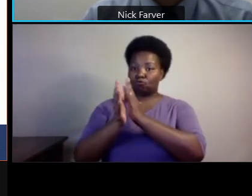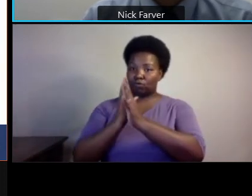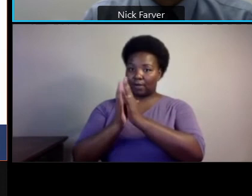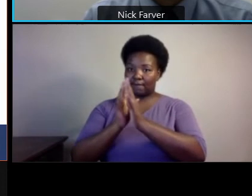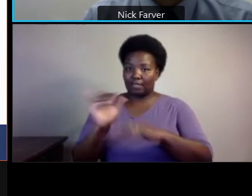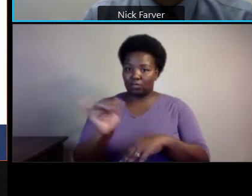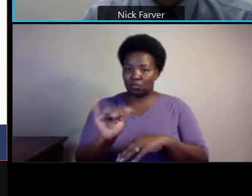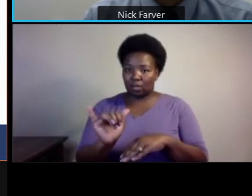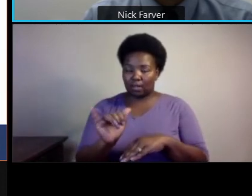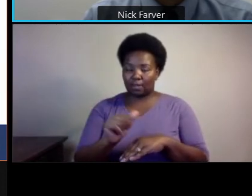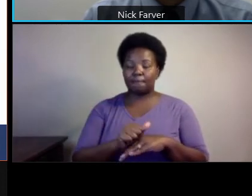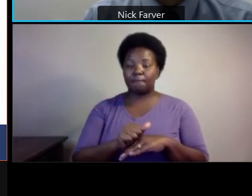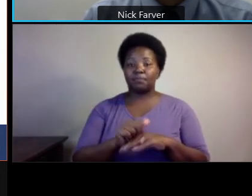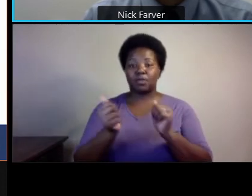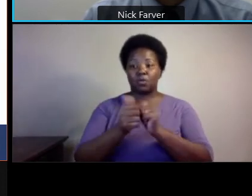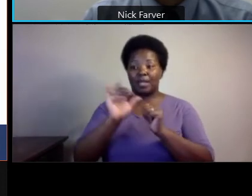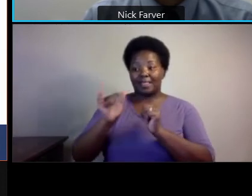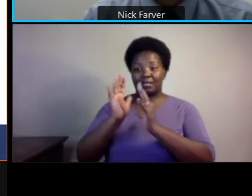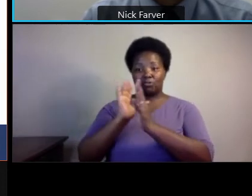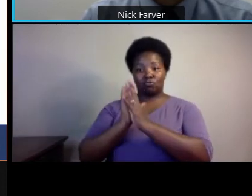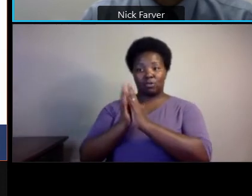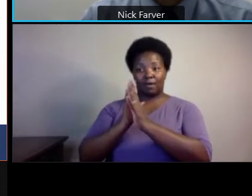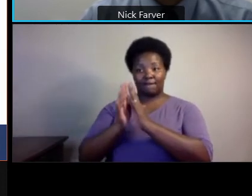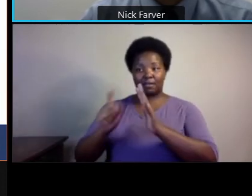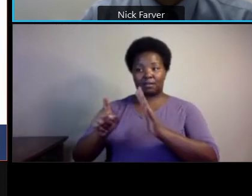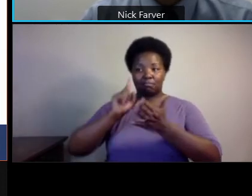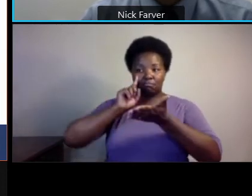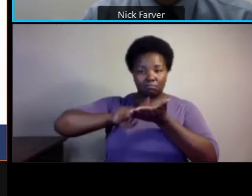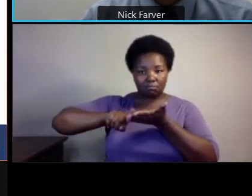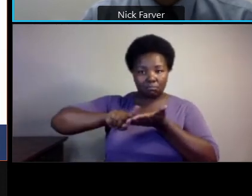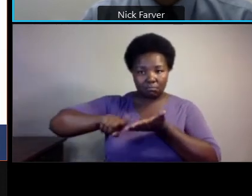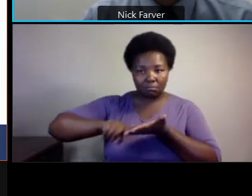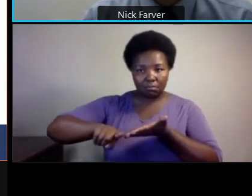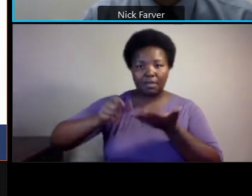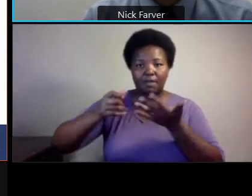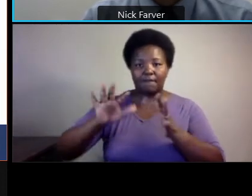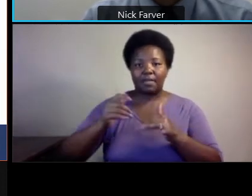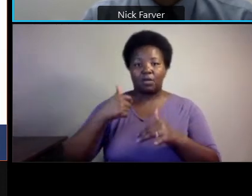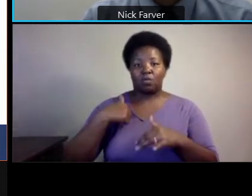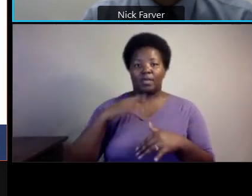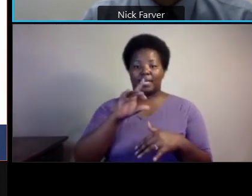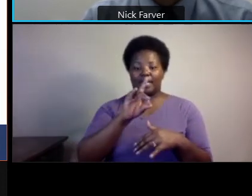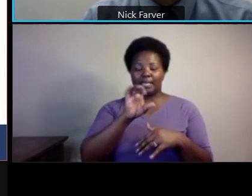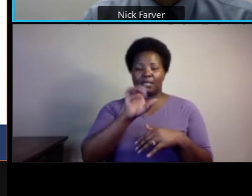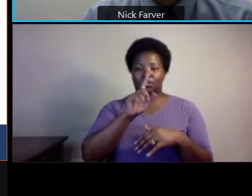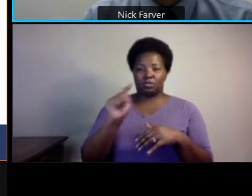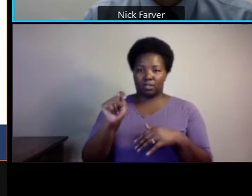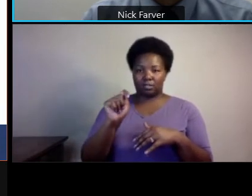and with that traffic analysis the process that ddot went through it was determined that you know